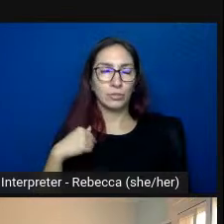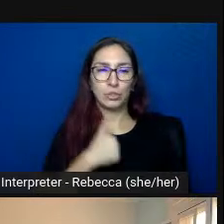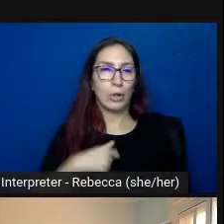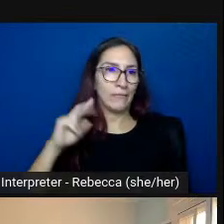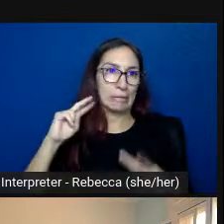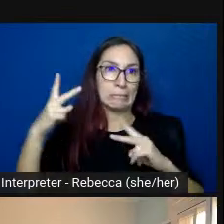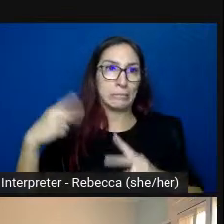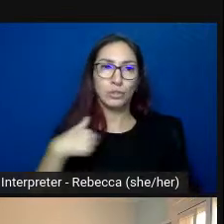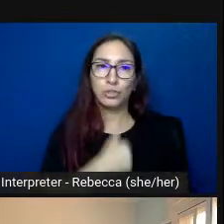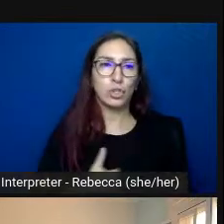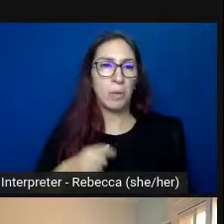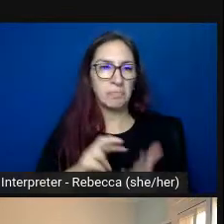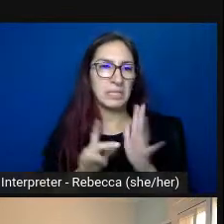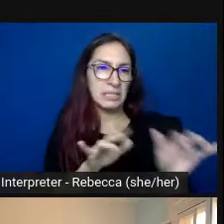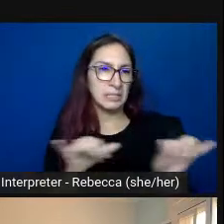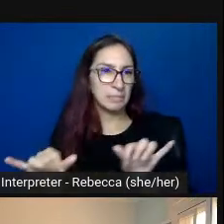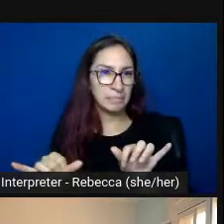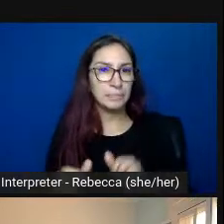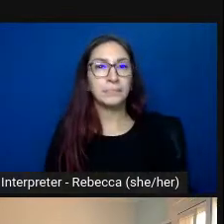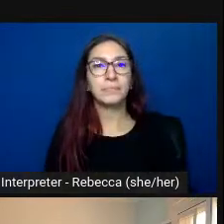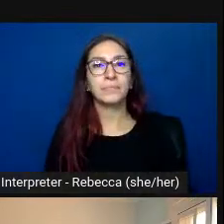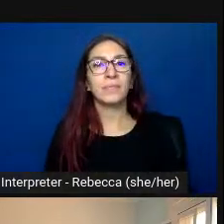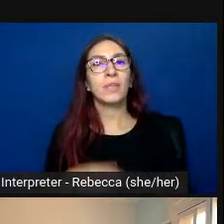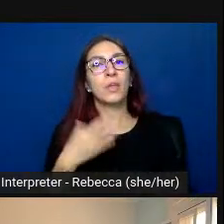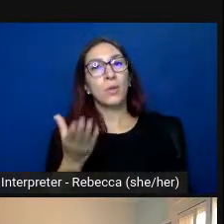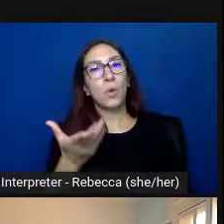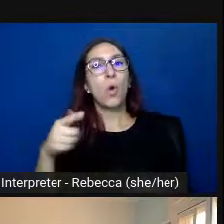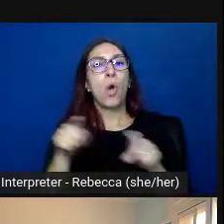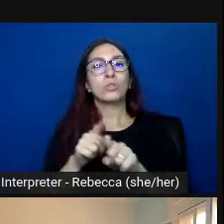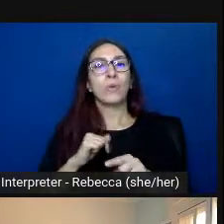administrator but at some point I might say Joomla back and so sorry for that.